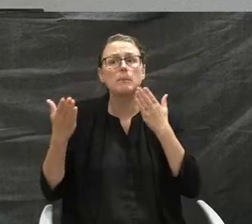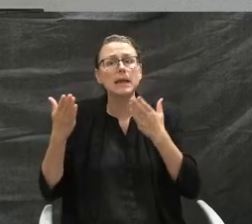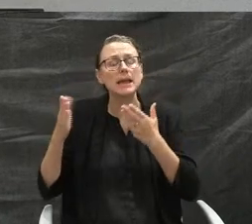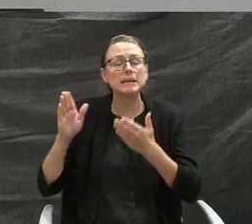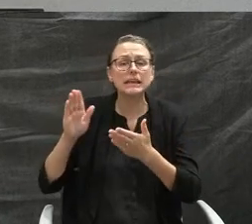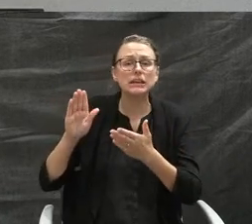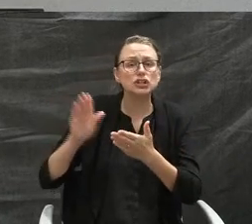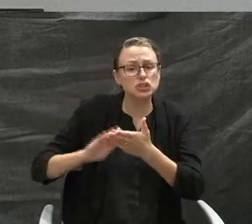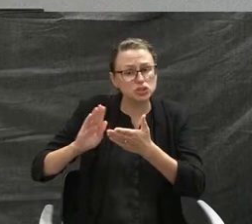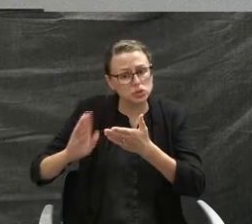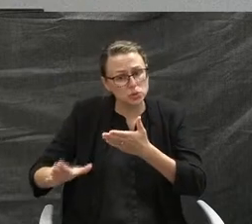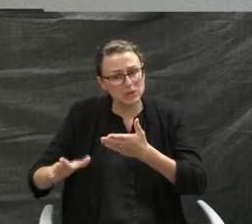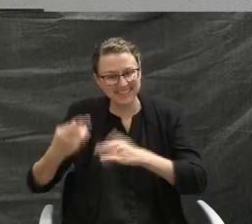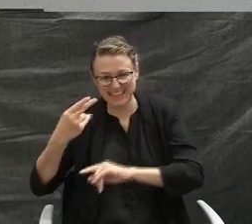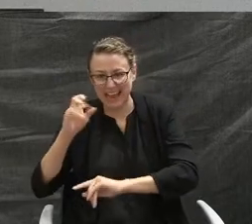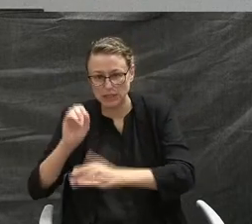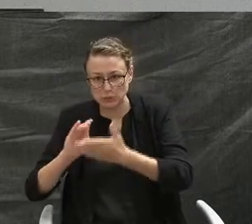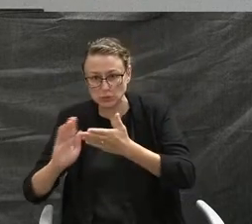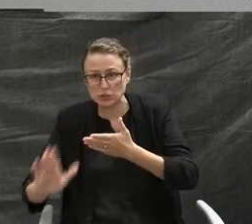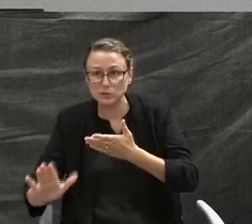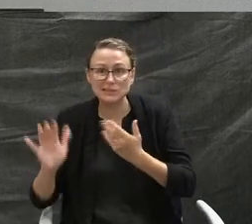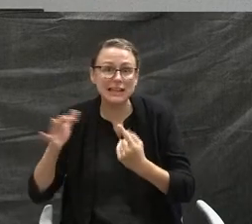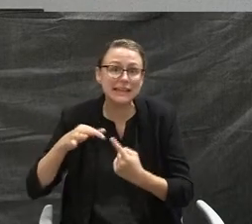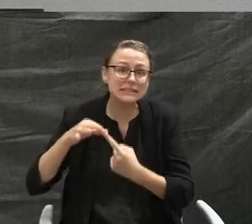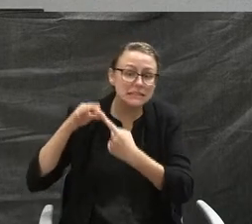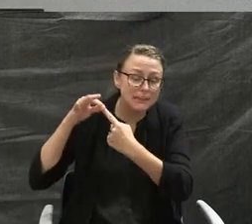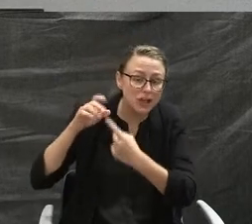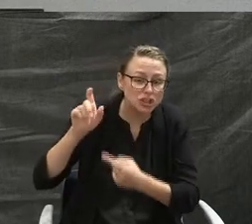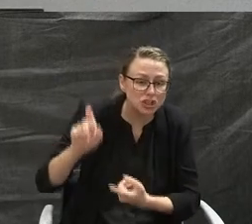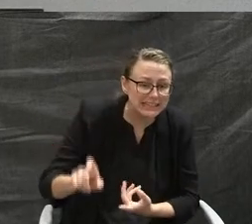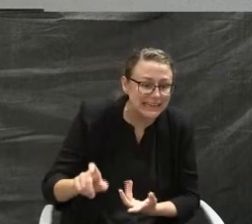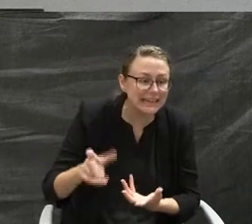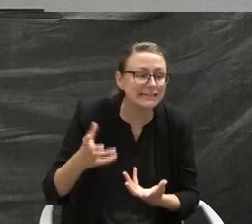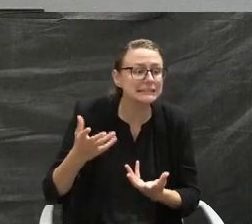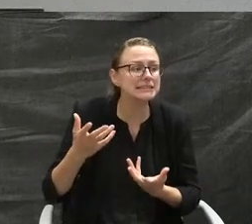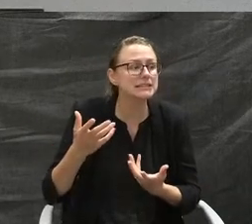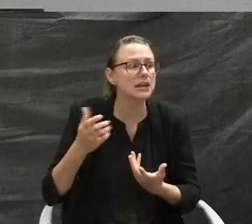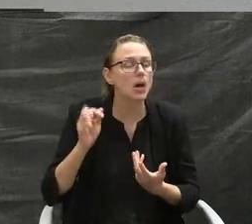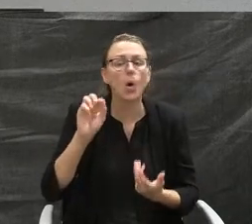at for special needs. A lab. Or, you know, of course, that just